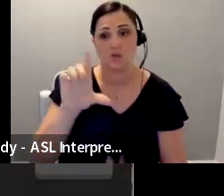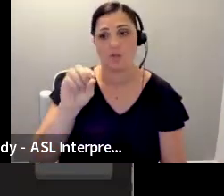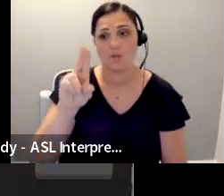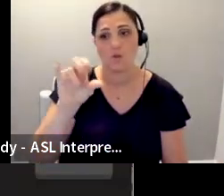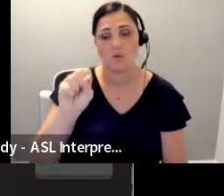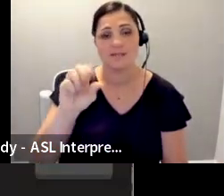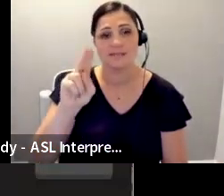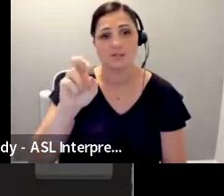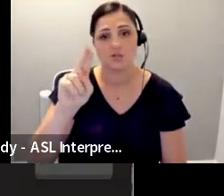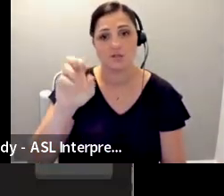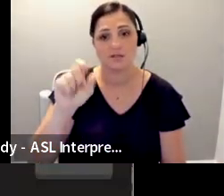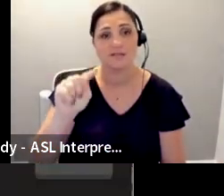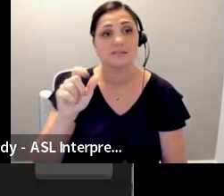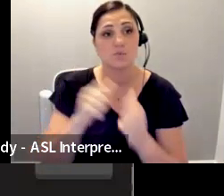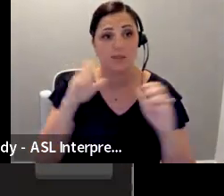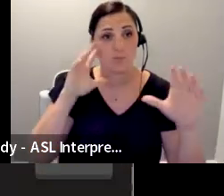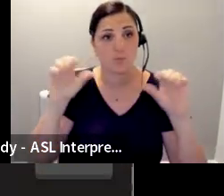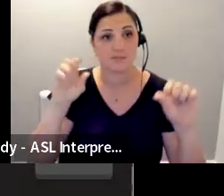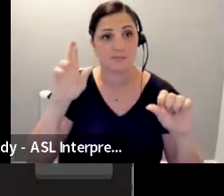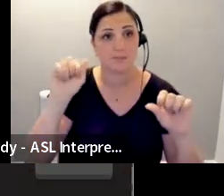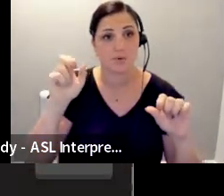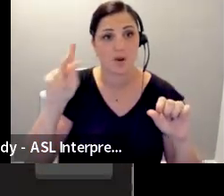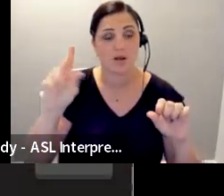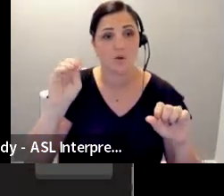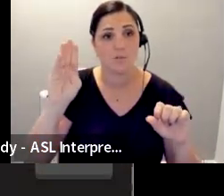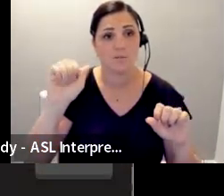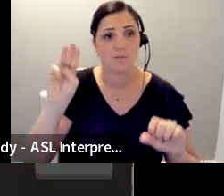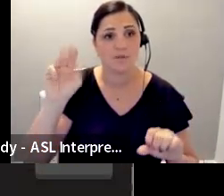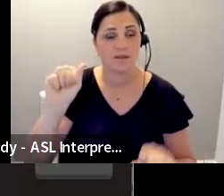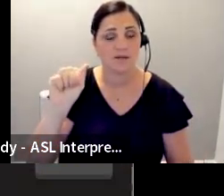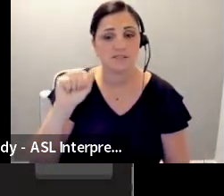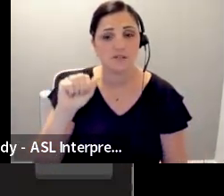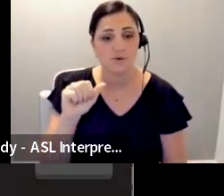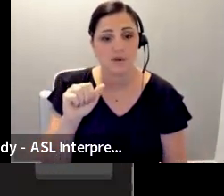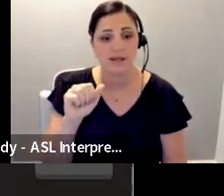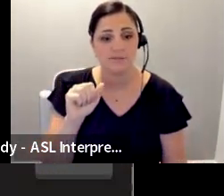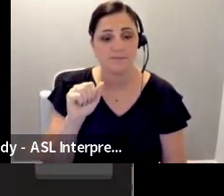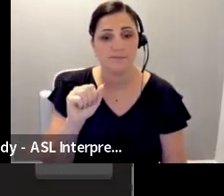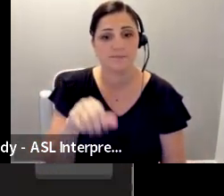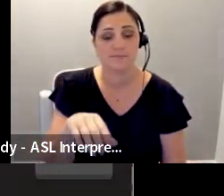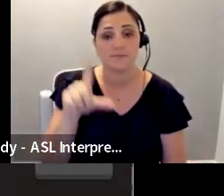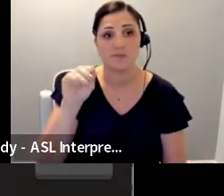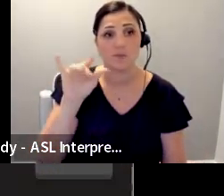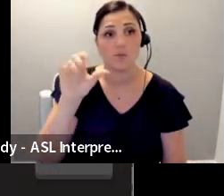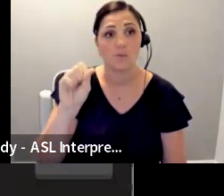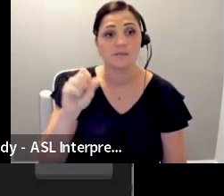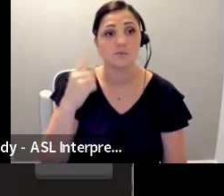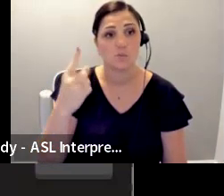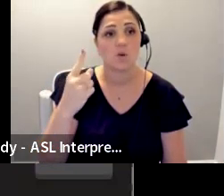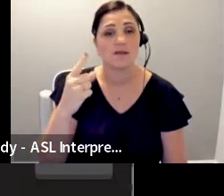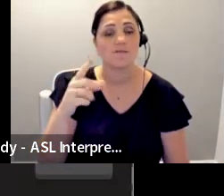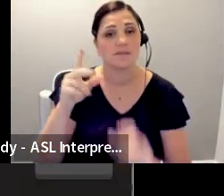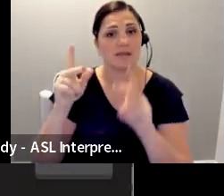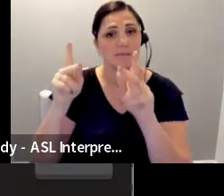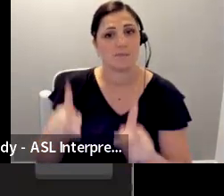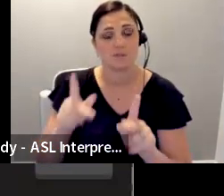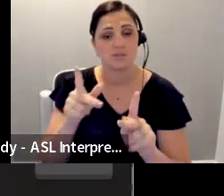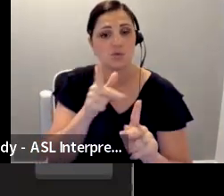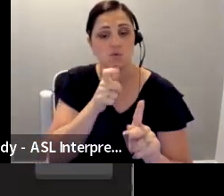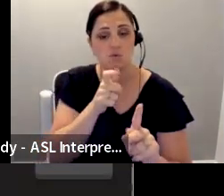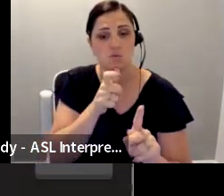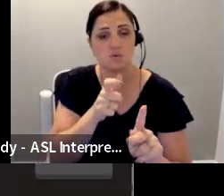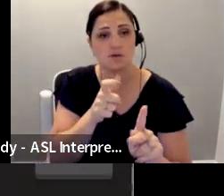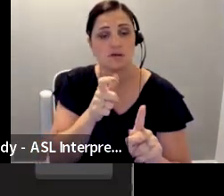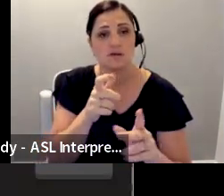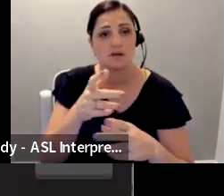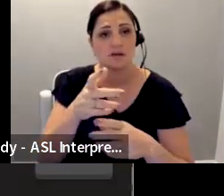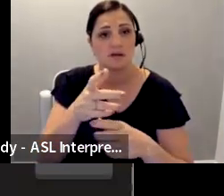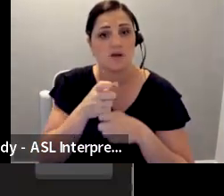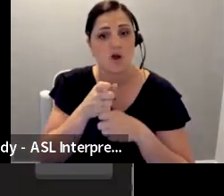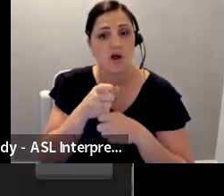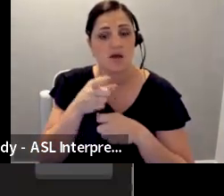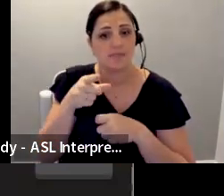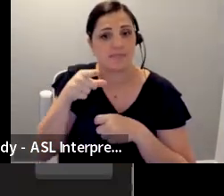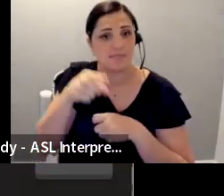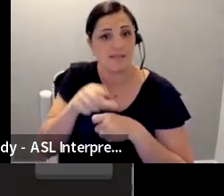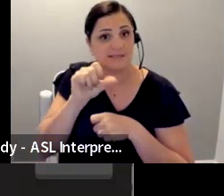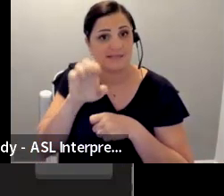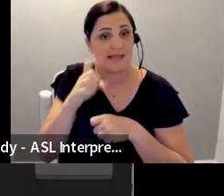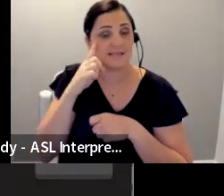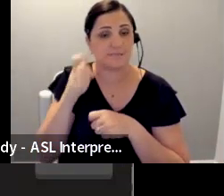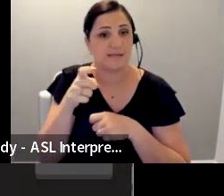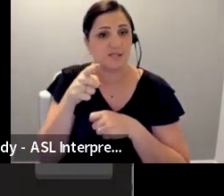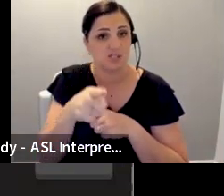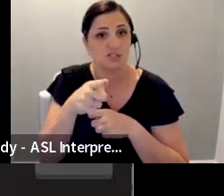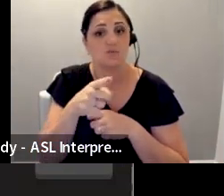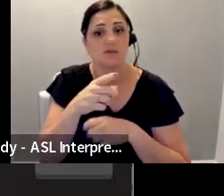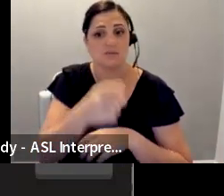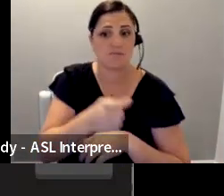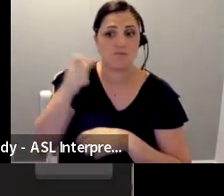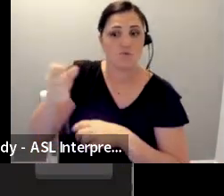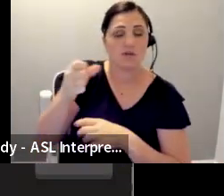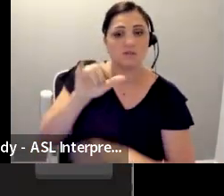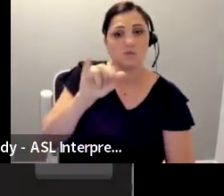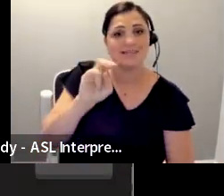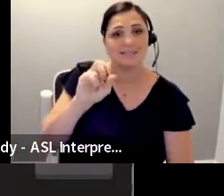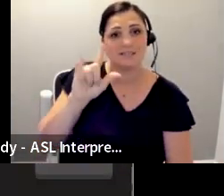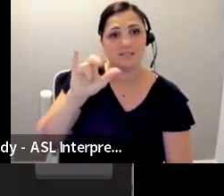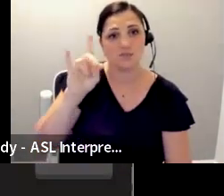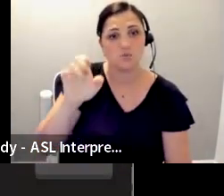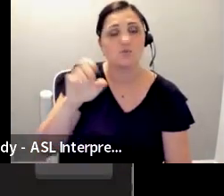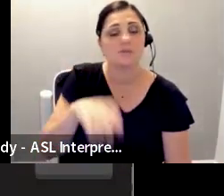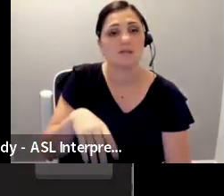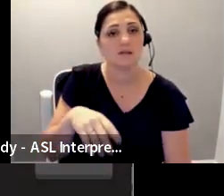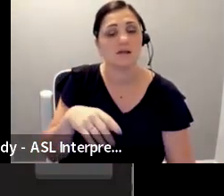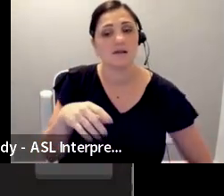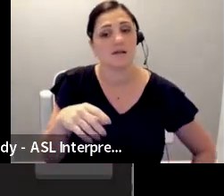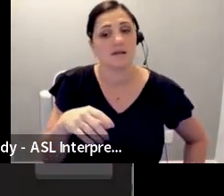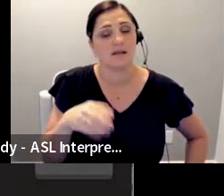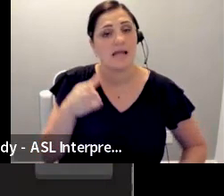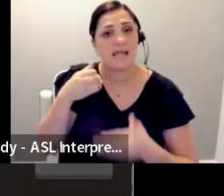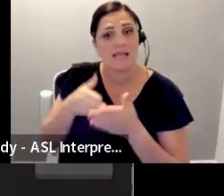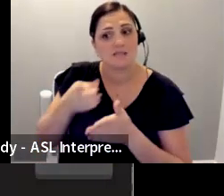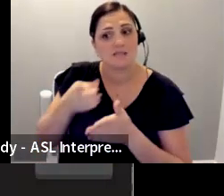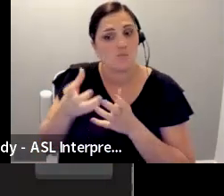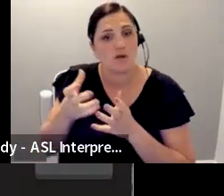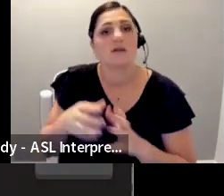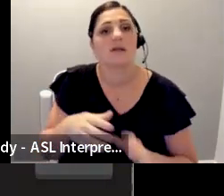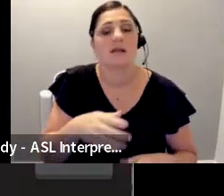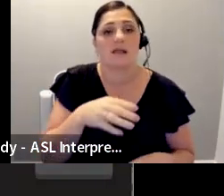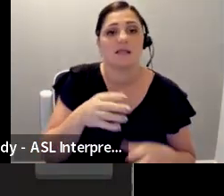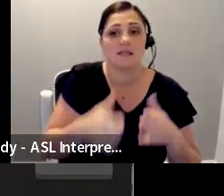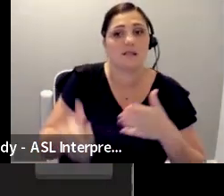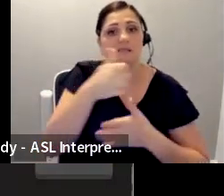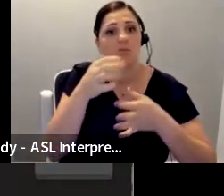: We will find out. Yep